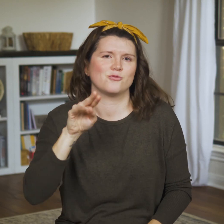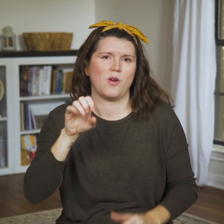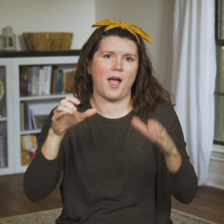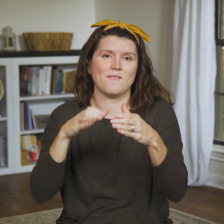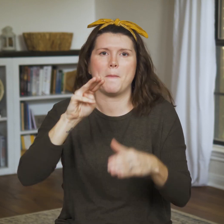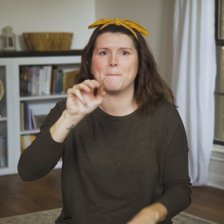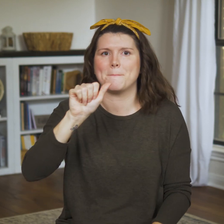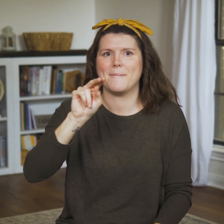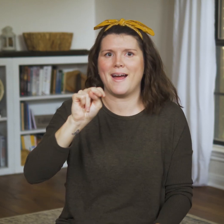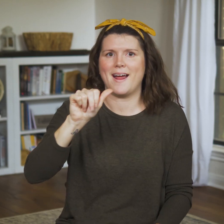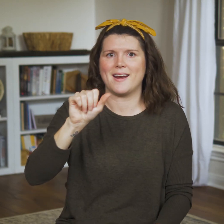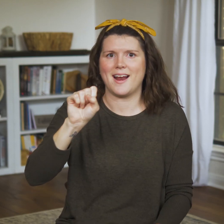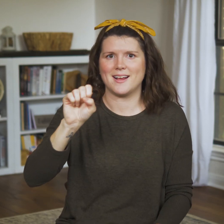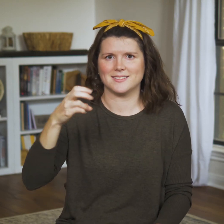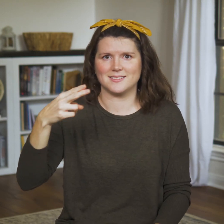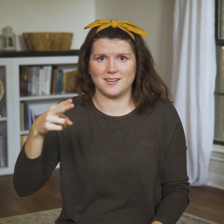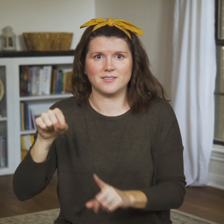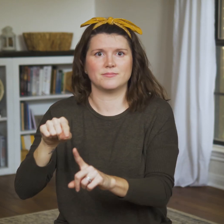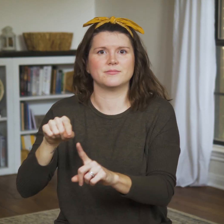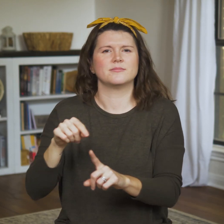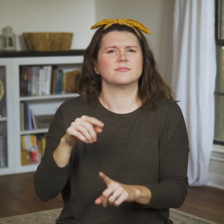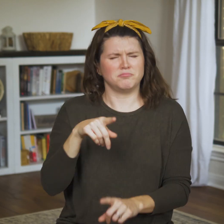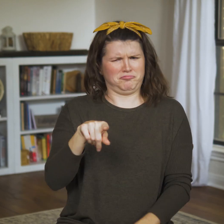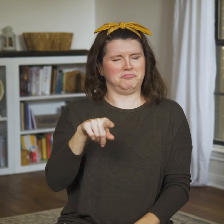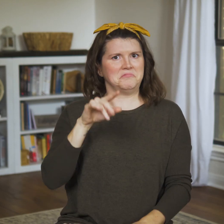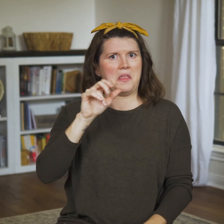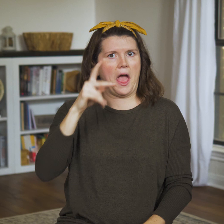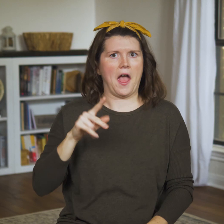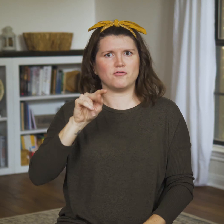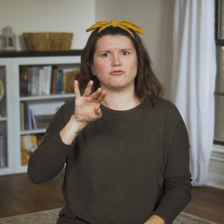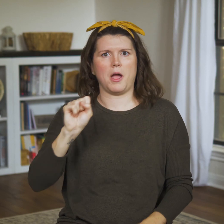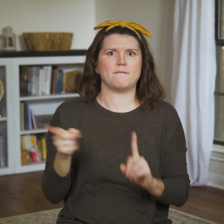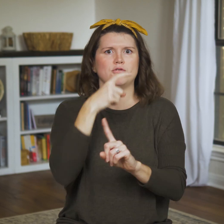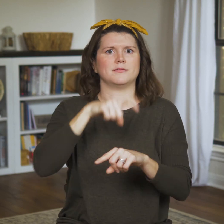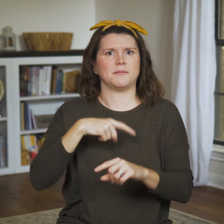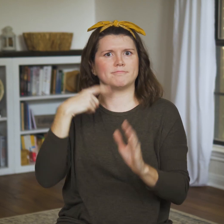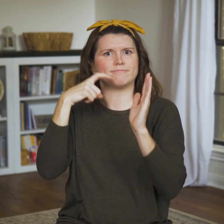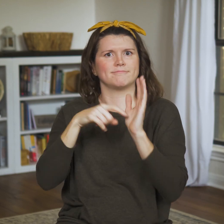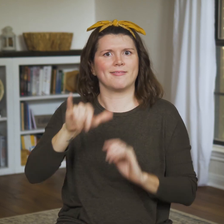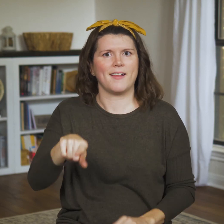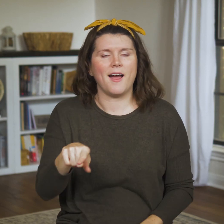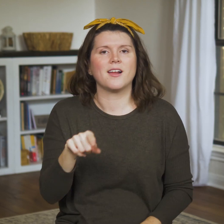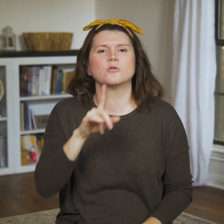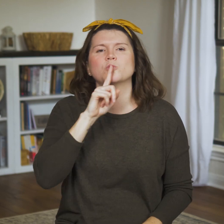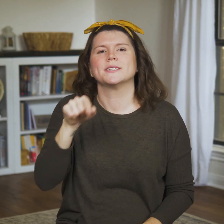or they’re afraid to fight the Canaanites when they do get there.